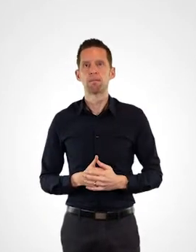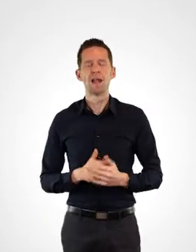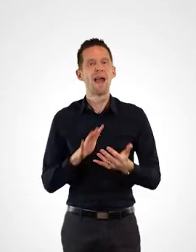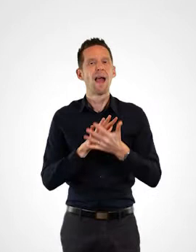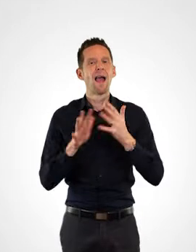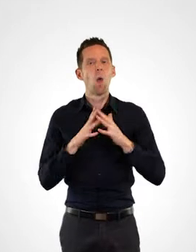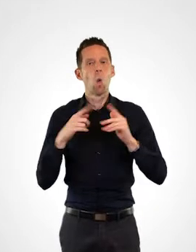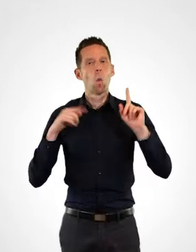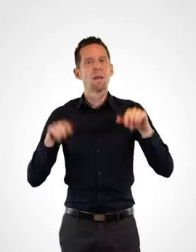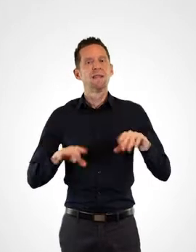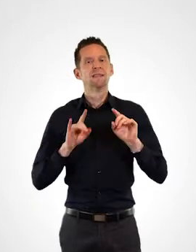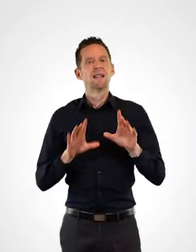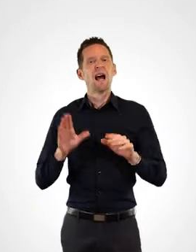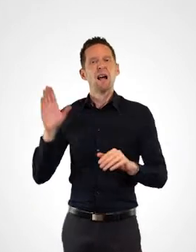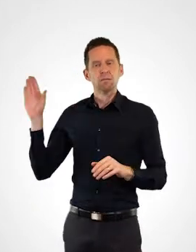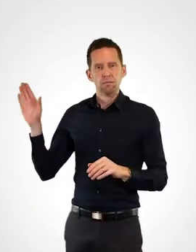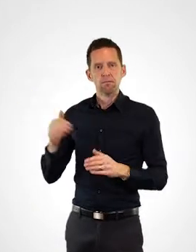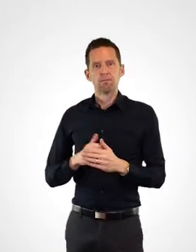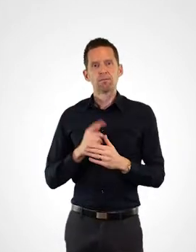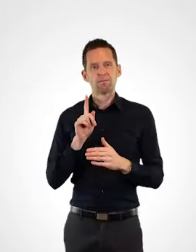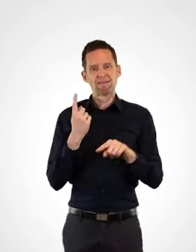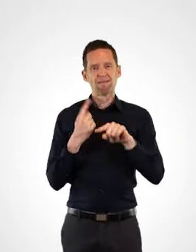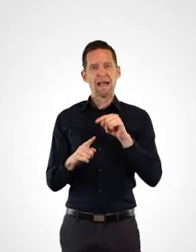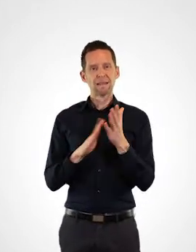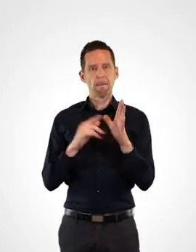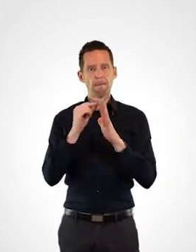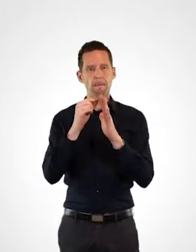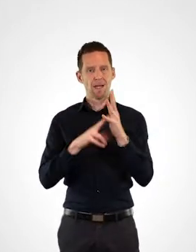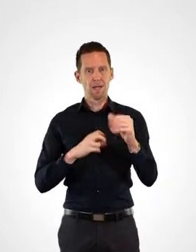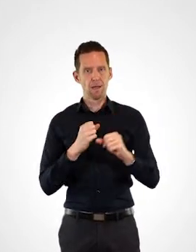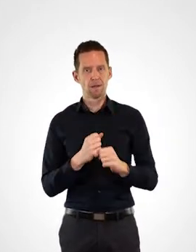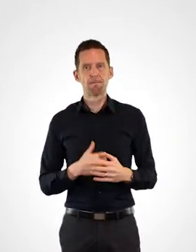So the way we start every unit is by doing fast mapping